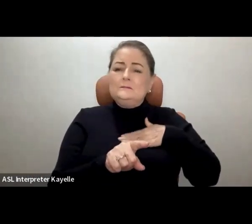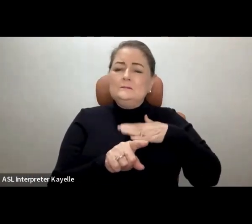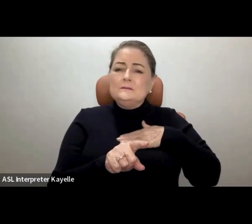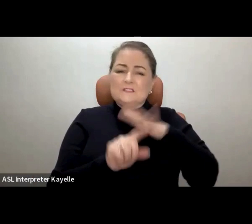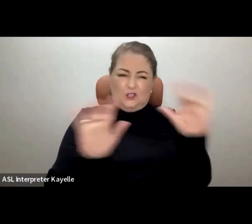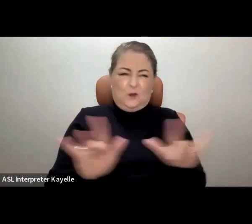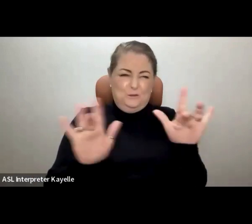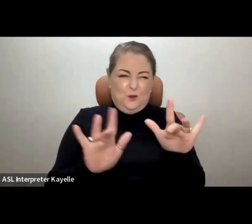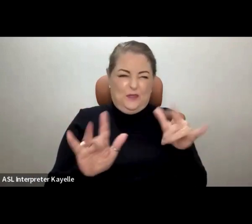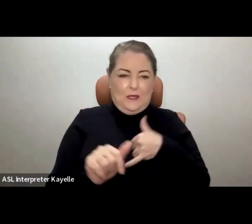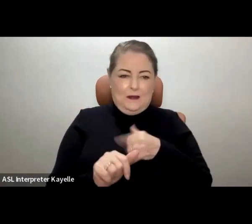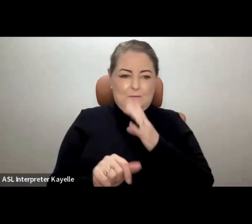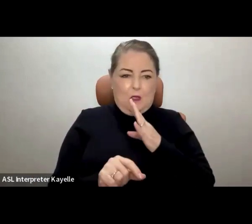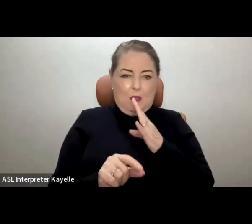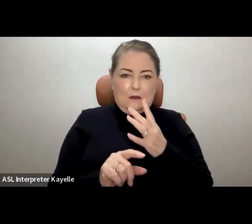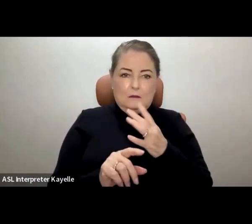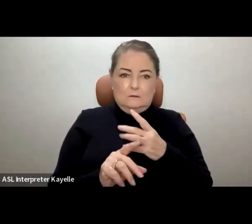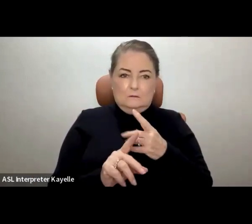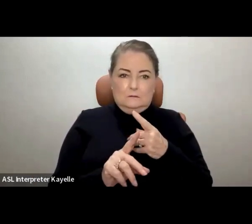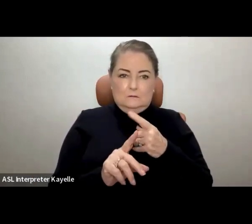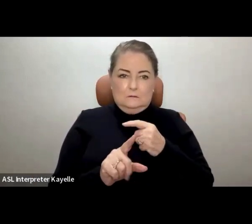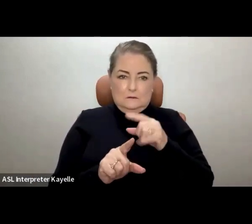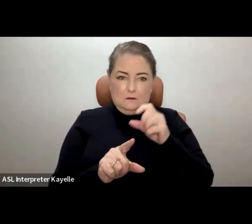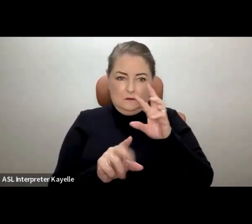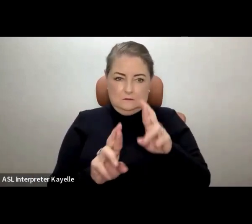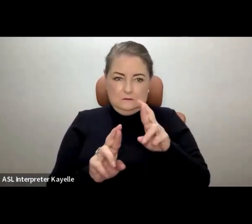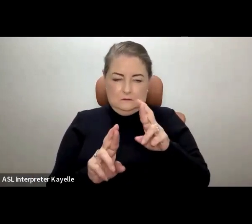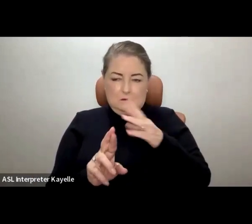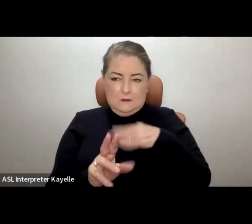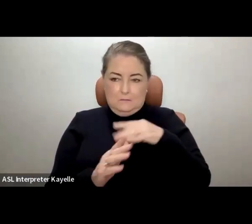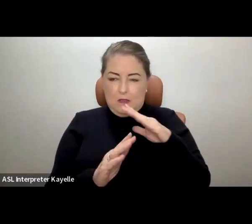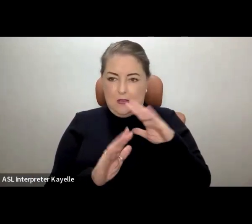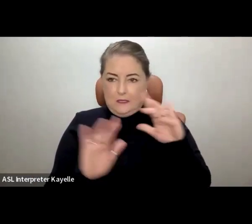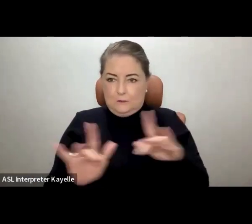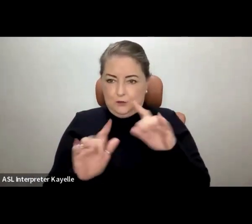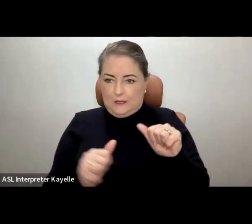speaking from now. So I hope that one can share as well. And